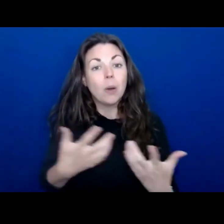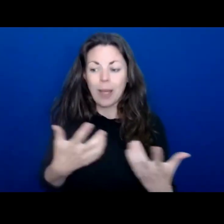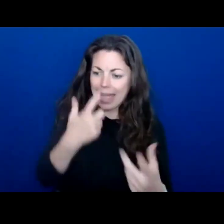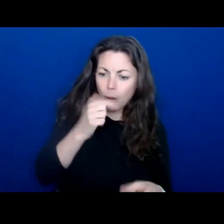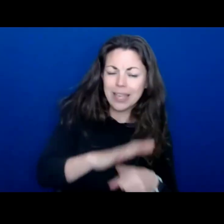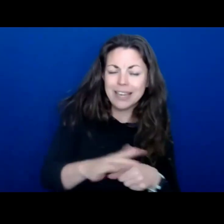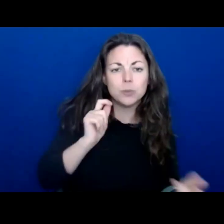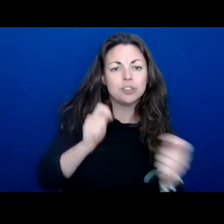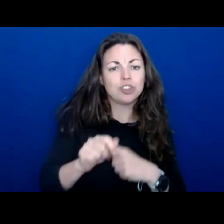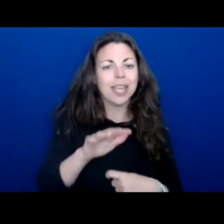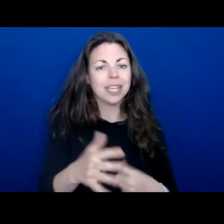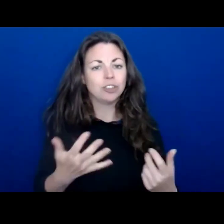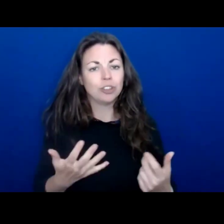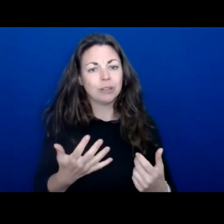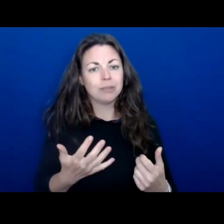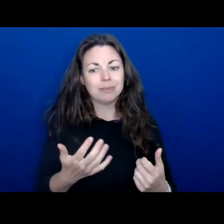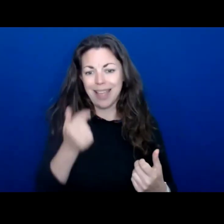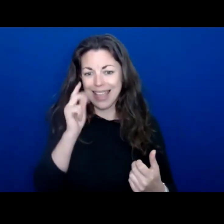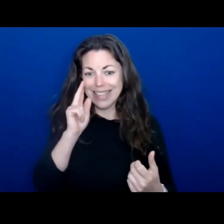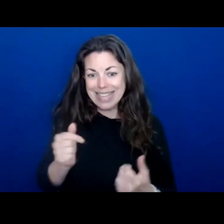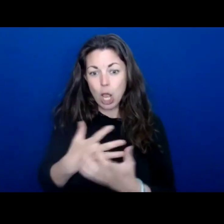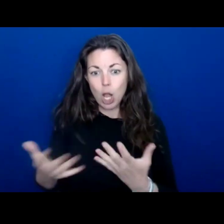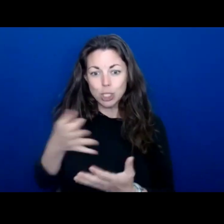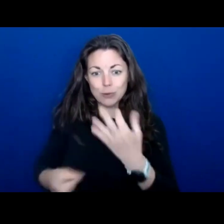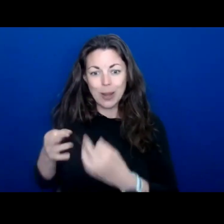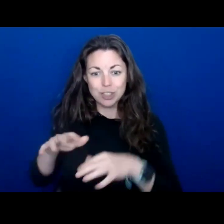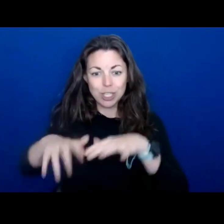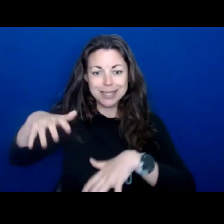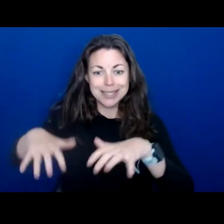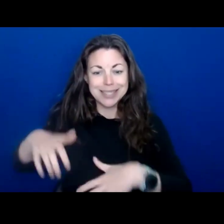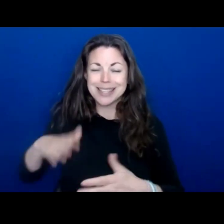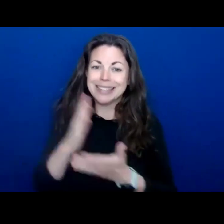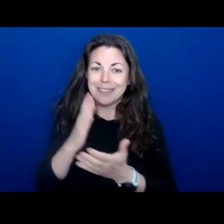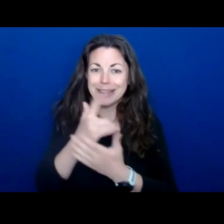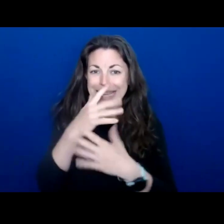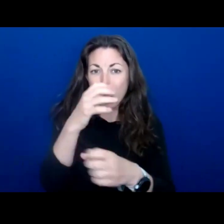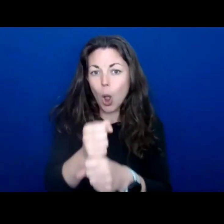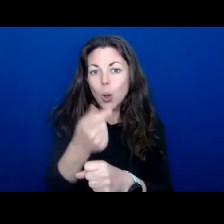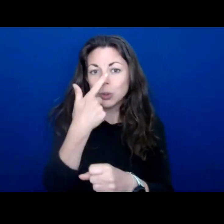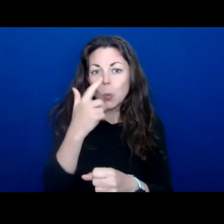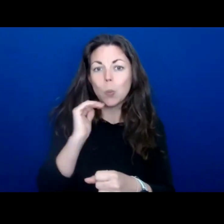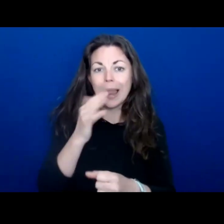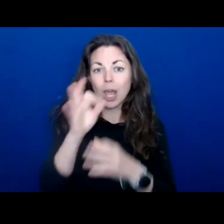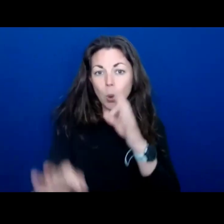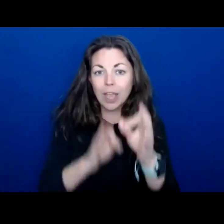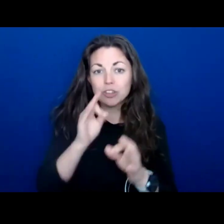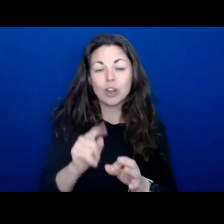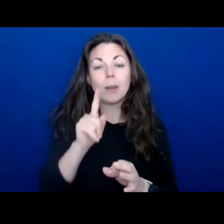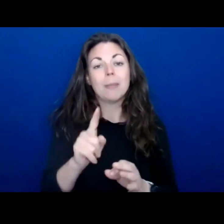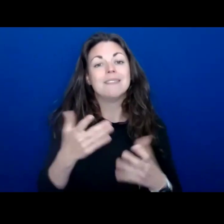And I think there's, there's lots of questions coming in, so we will definitely come to you with questions. But for now, I would like to introduce